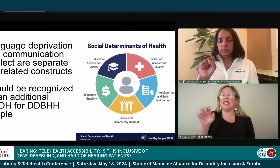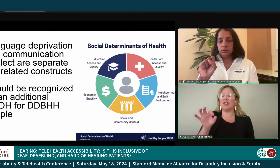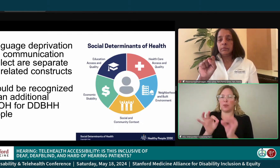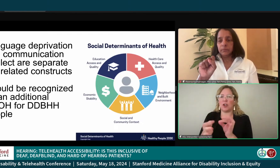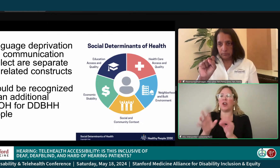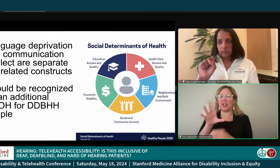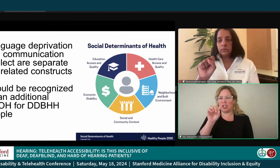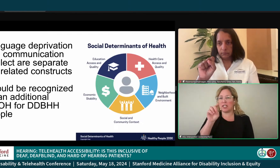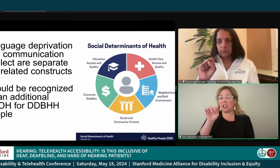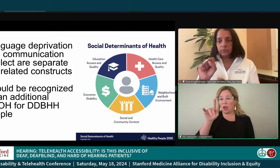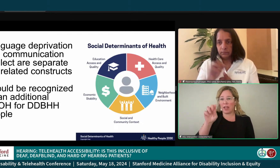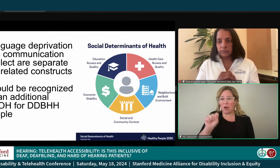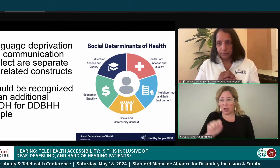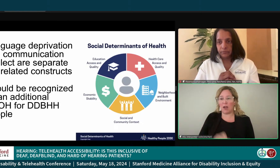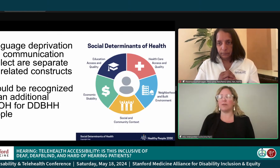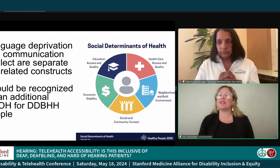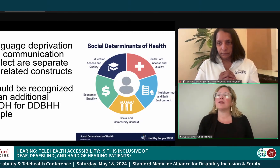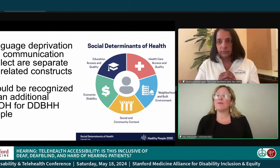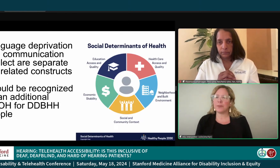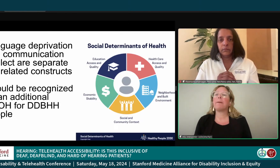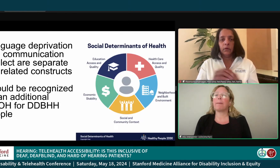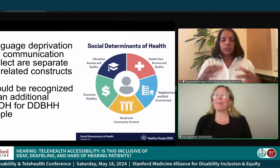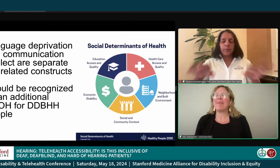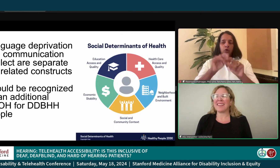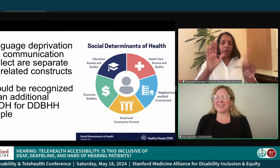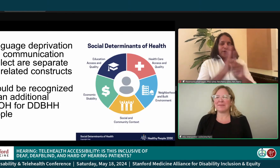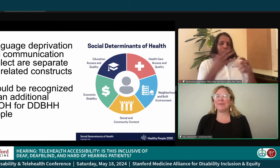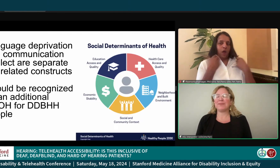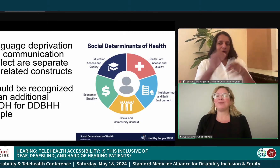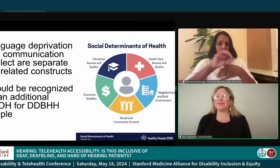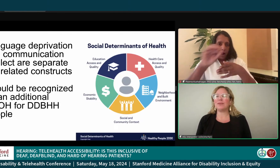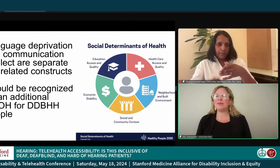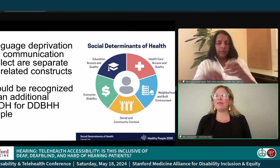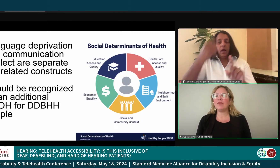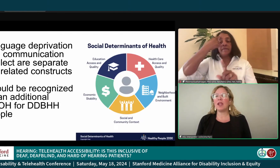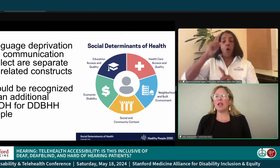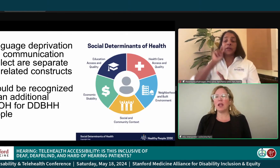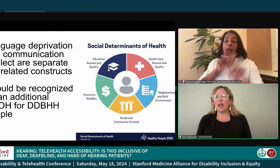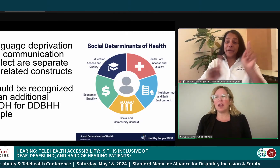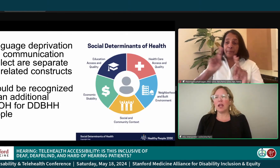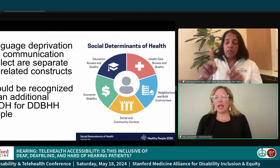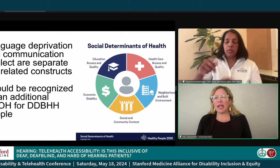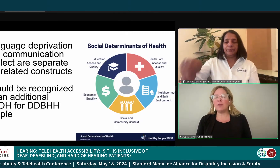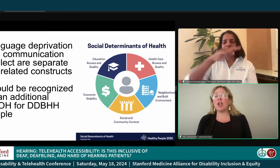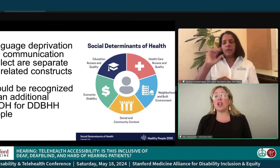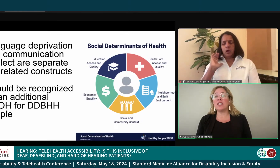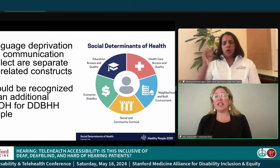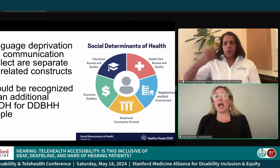interpreter correction, to their health outcomes, In regards to their